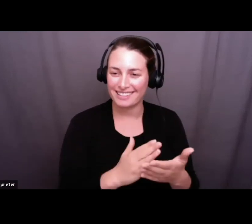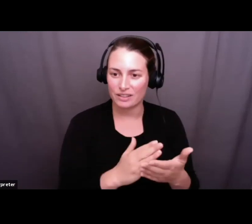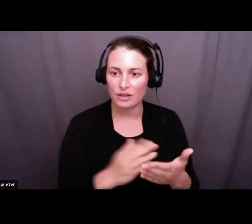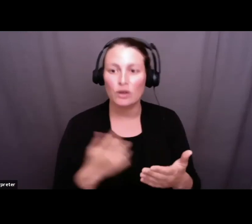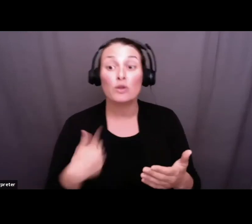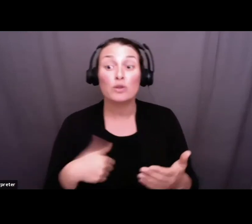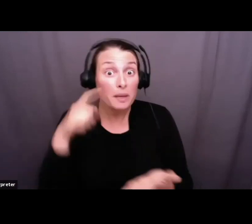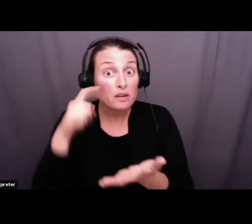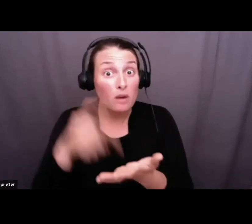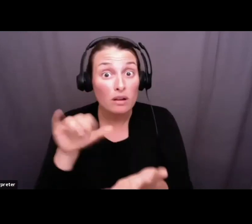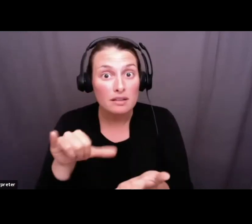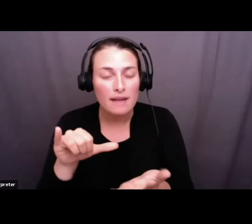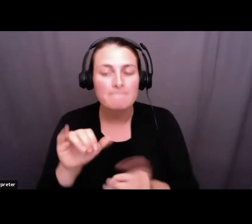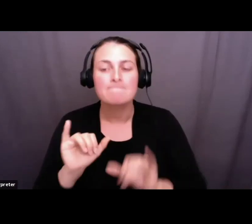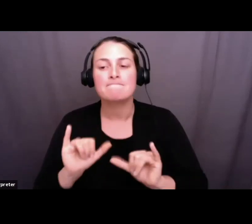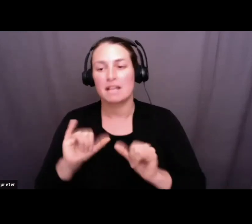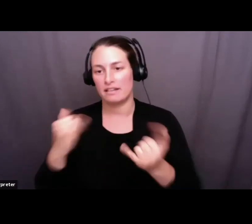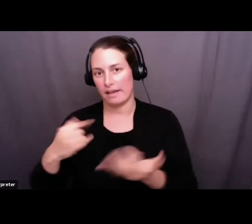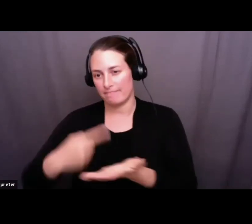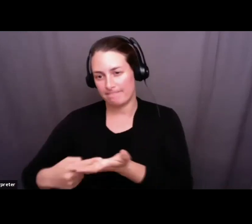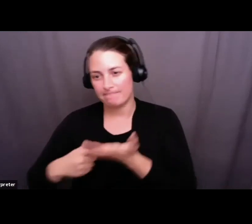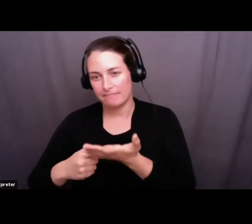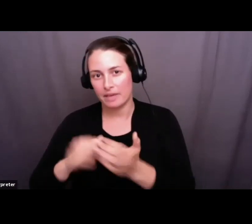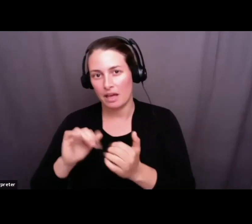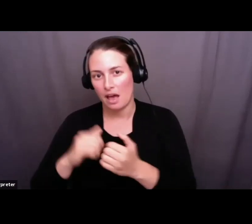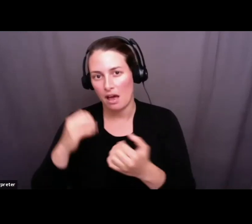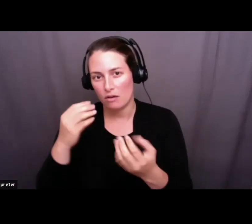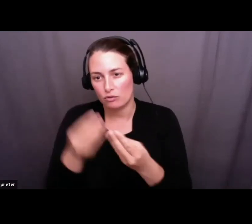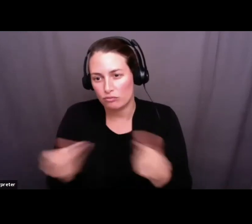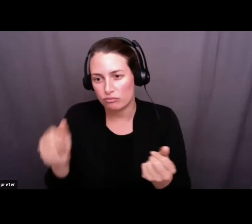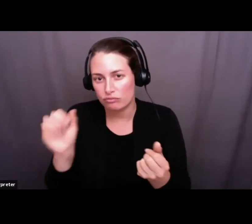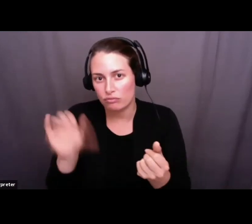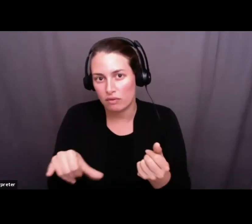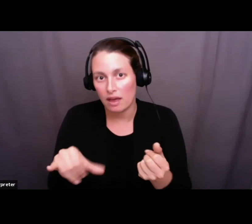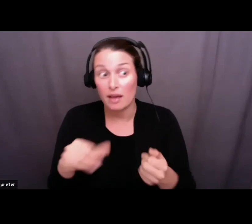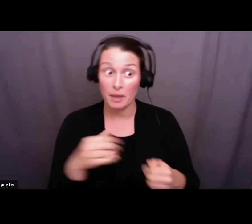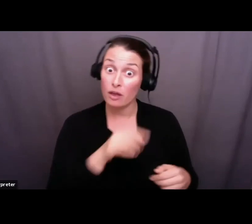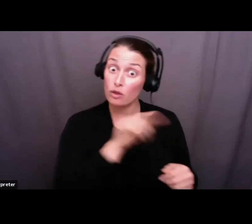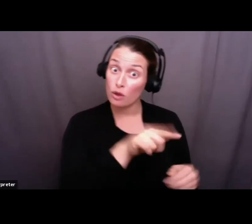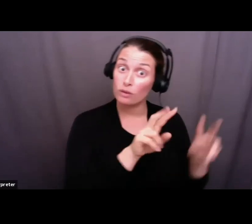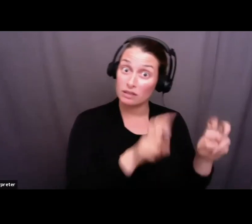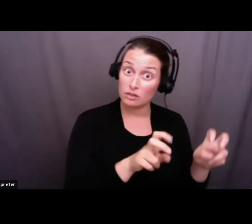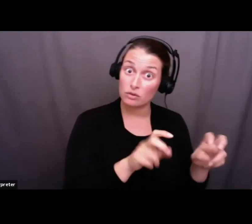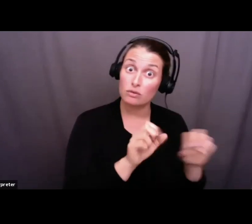address that, because those are definitely issues that are important. And they’re important